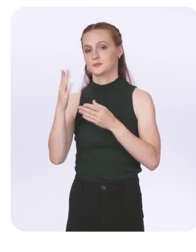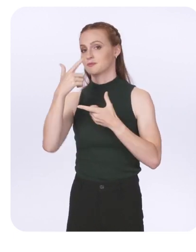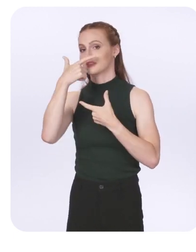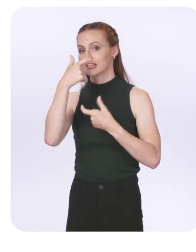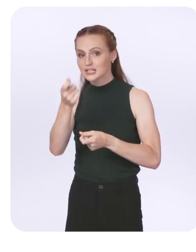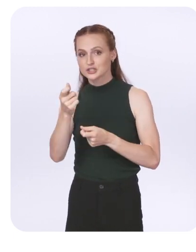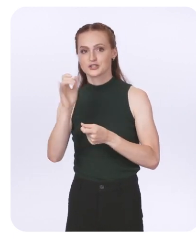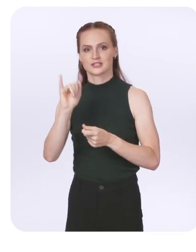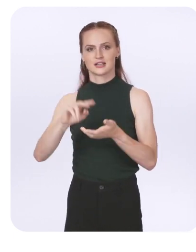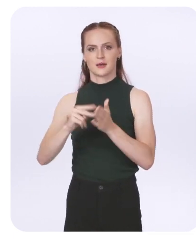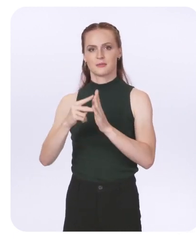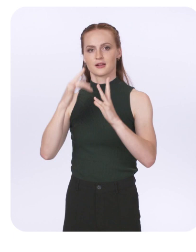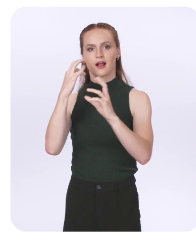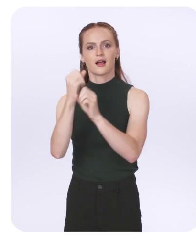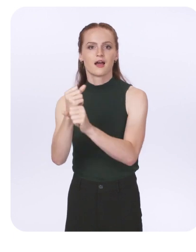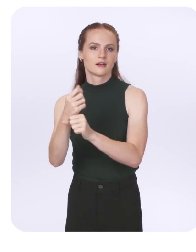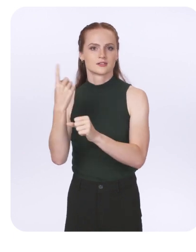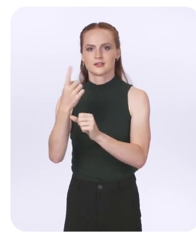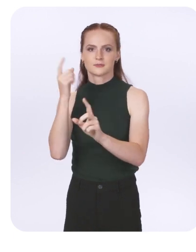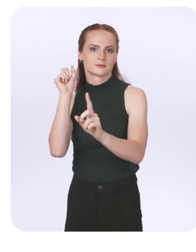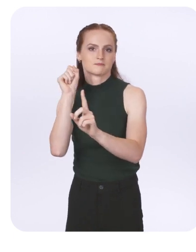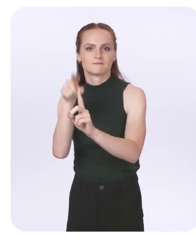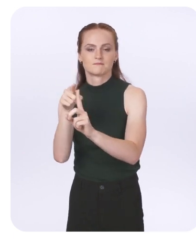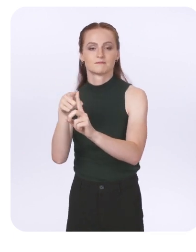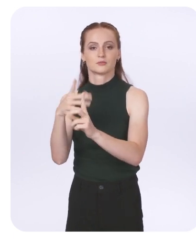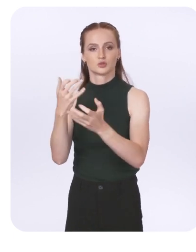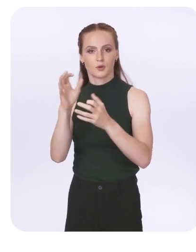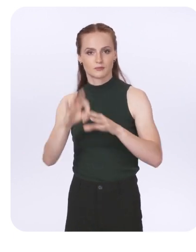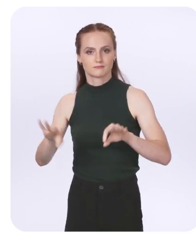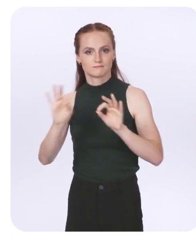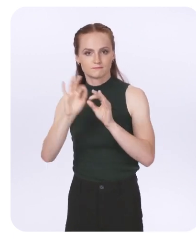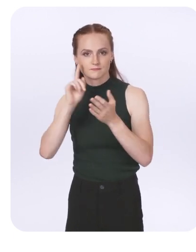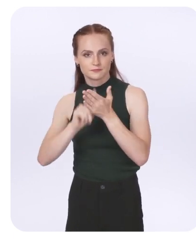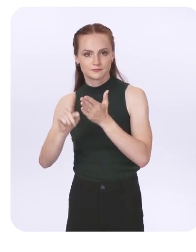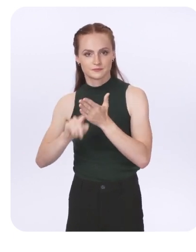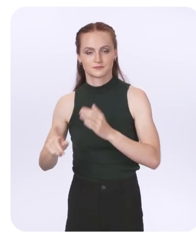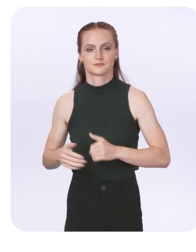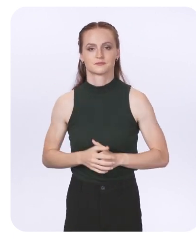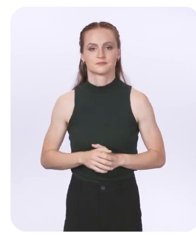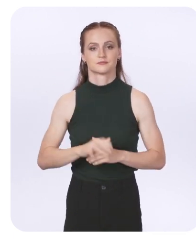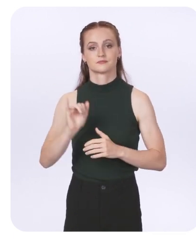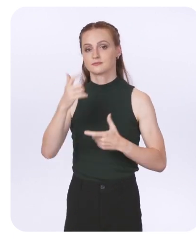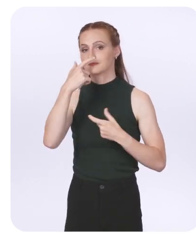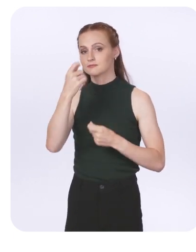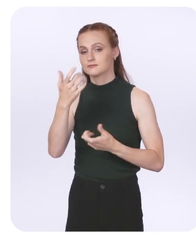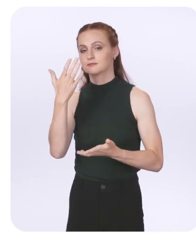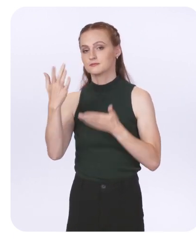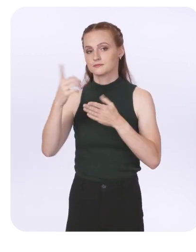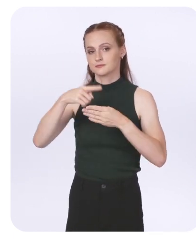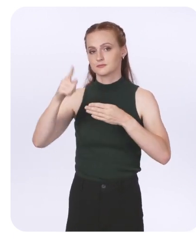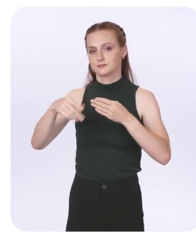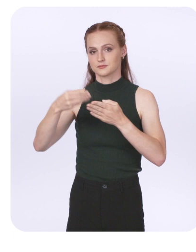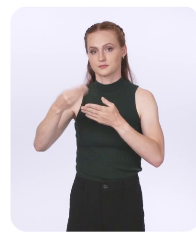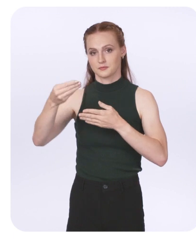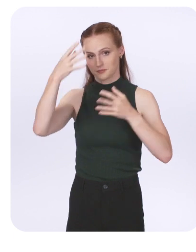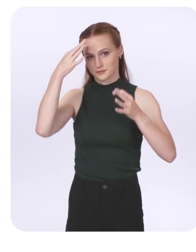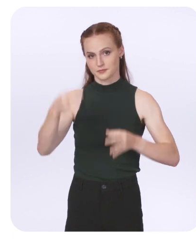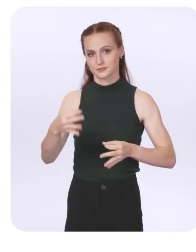And this is where your key art comes into play. The key art drives the top of the funnel together with the title name.